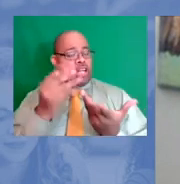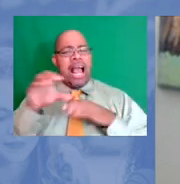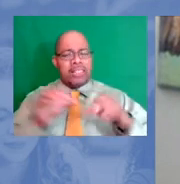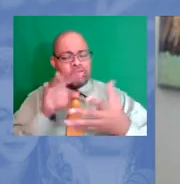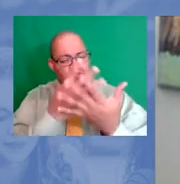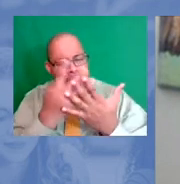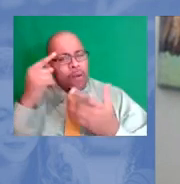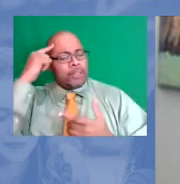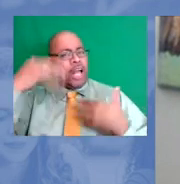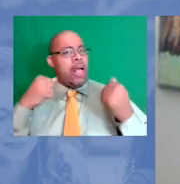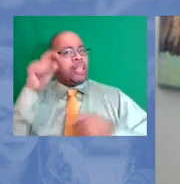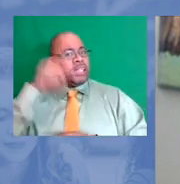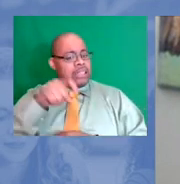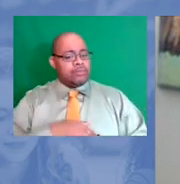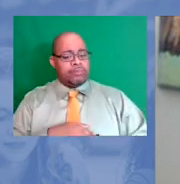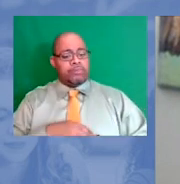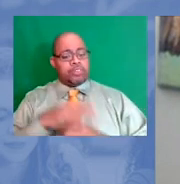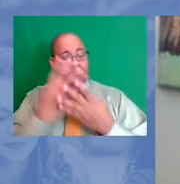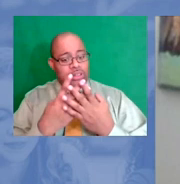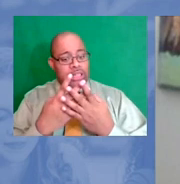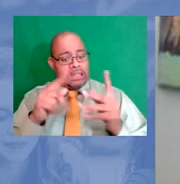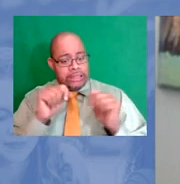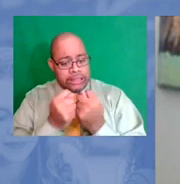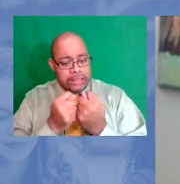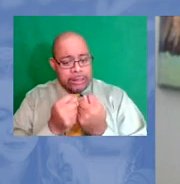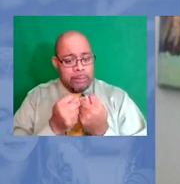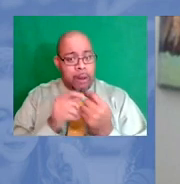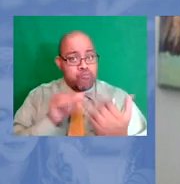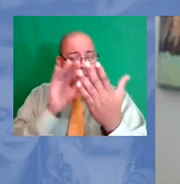THE SCREENING AND TEAMING APPROACH IS CRITICAL TO INTERVENTION EFFORTS AND MOST IMPACTFUL